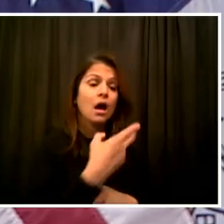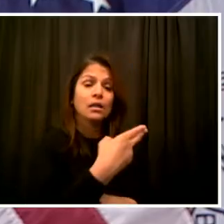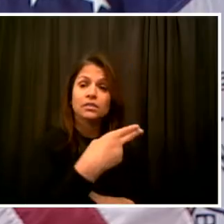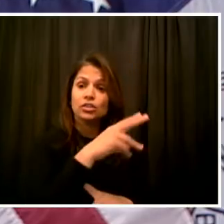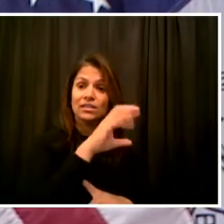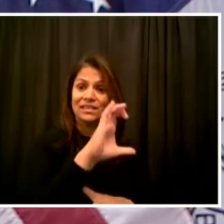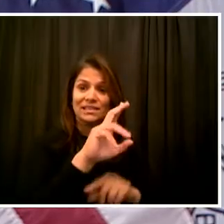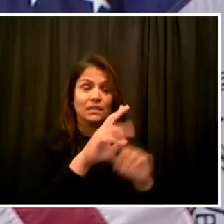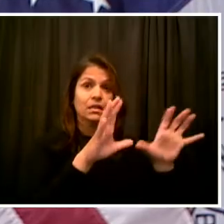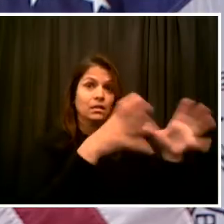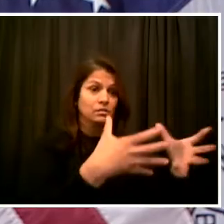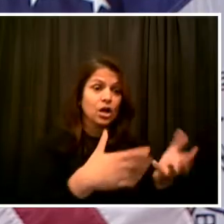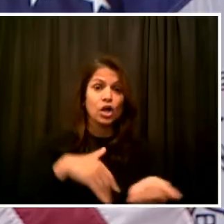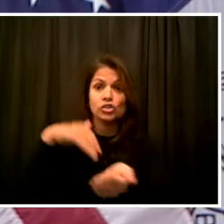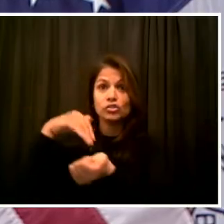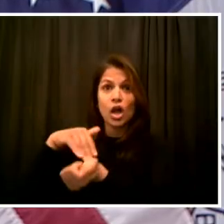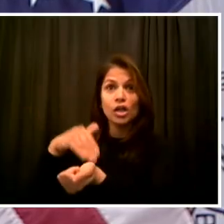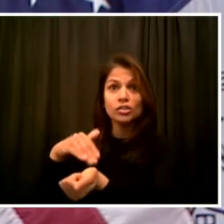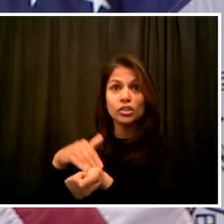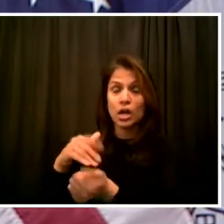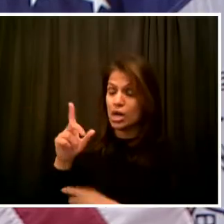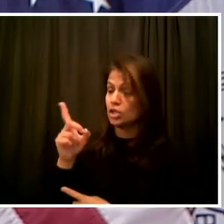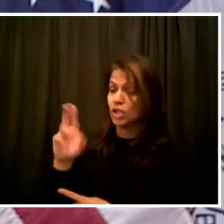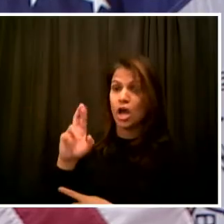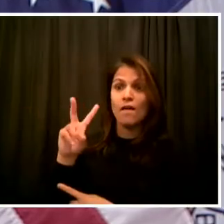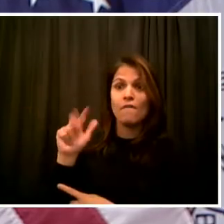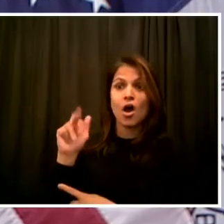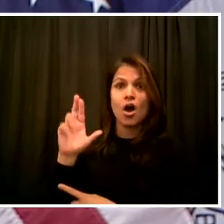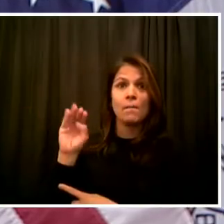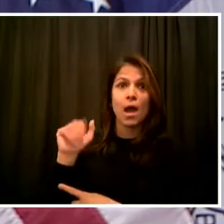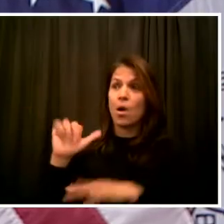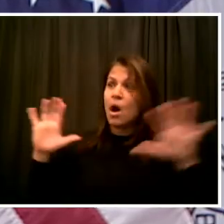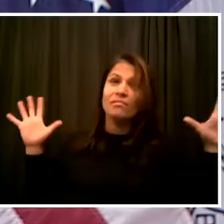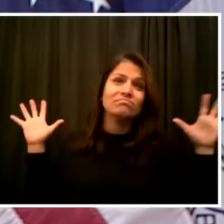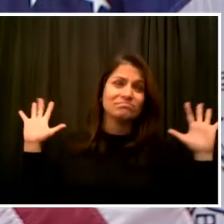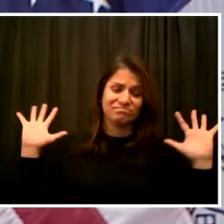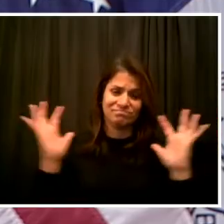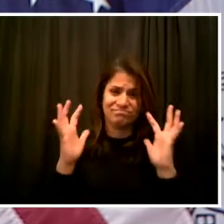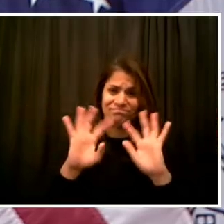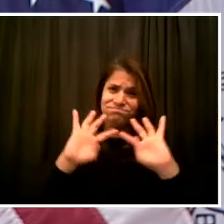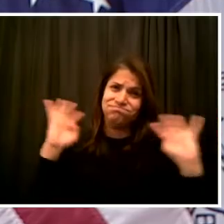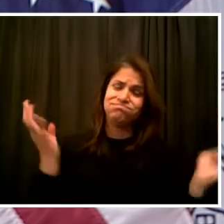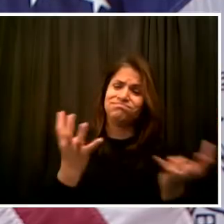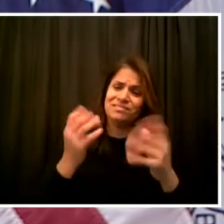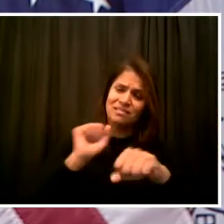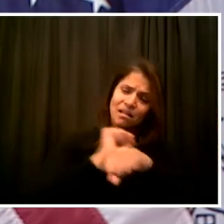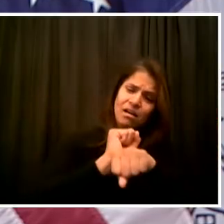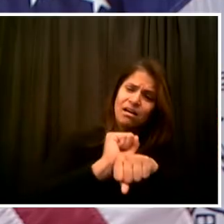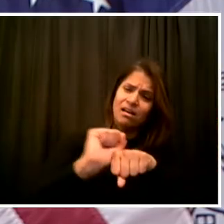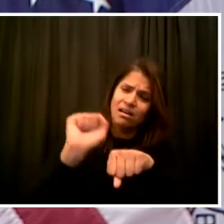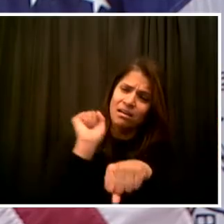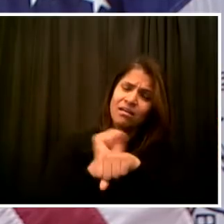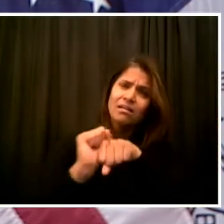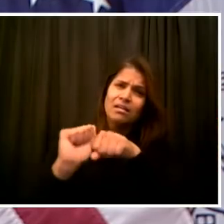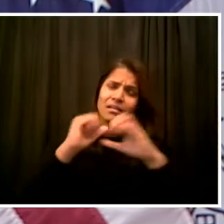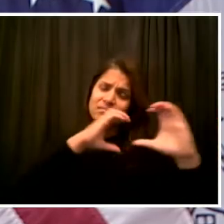AHELTH AND HOSPITALS AND THE DEPUTY MAYOR WHO IS ALSO A DOCTOR, DR. YJA VARMA WHO WE'VE BROUGHT IN